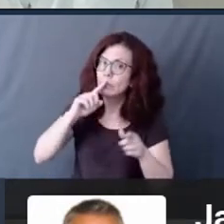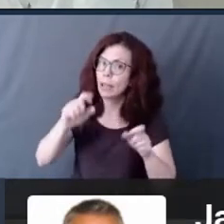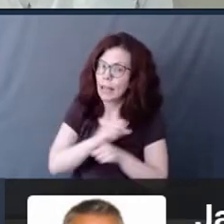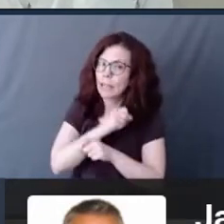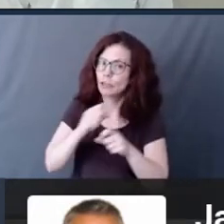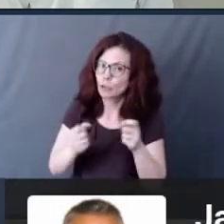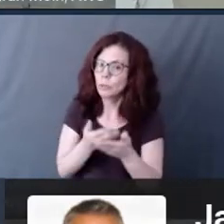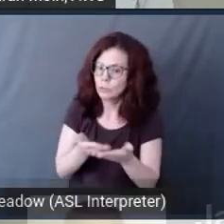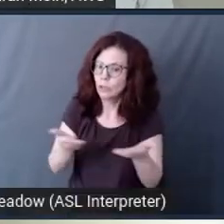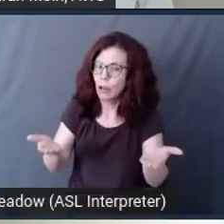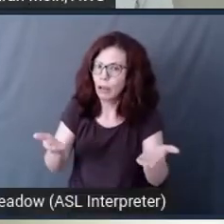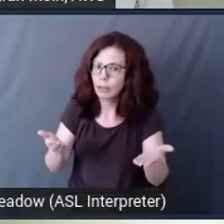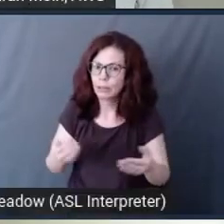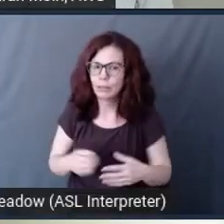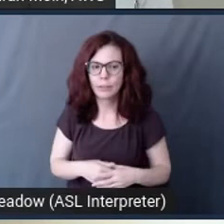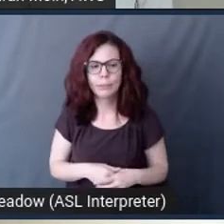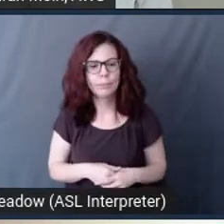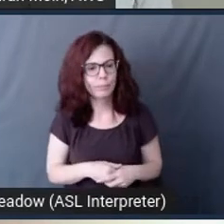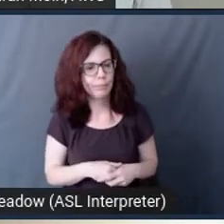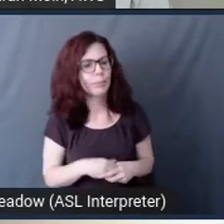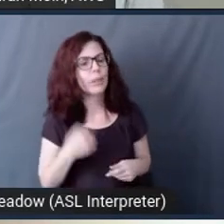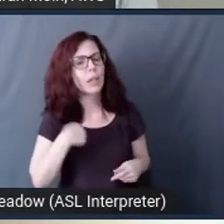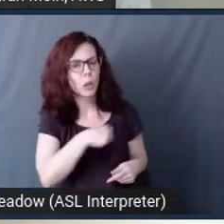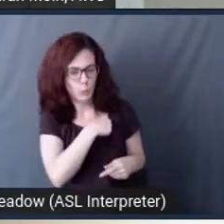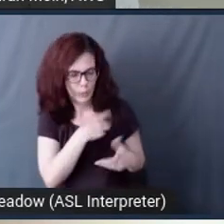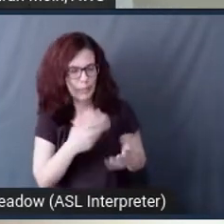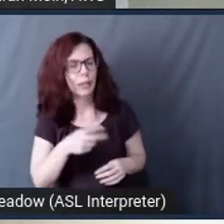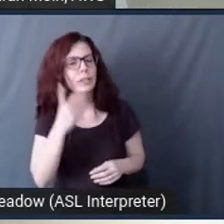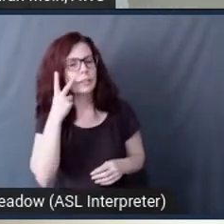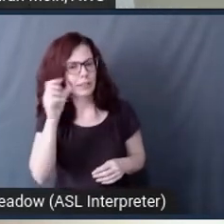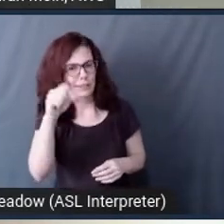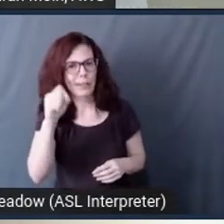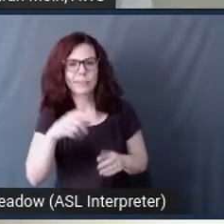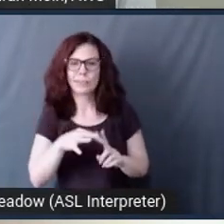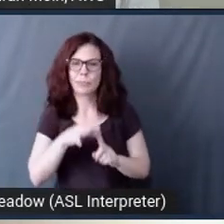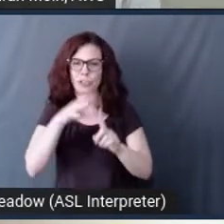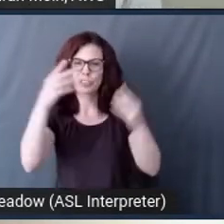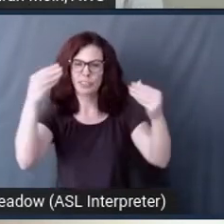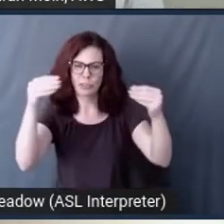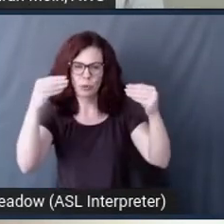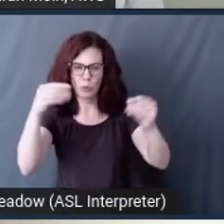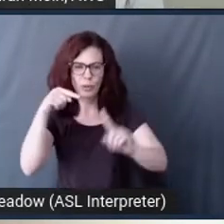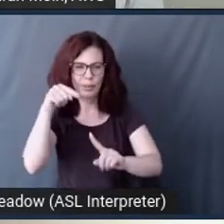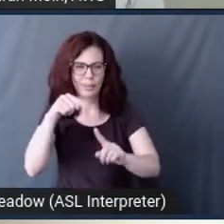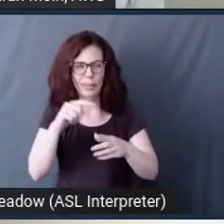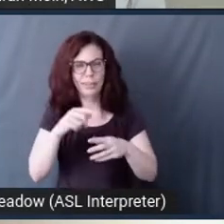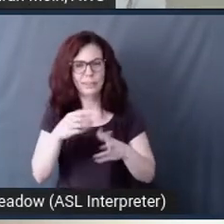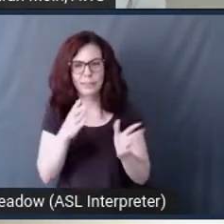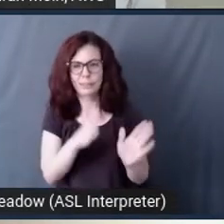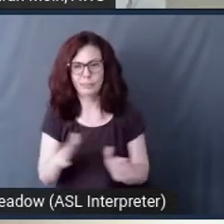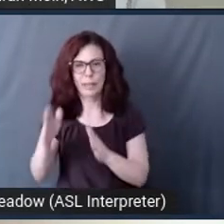Yeah, I mean, we have seen that, especially in the retail, (speaking faintly) which is really, really a huge topic.